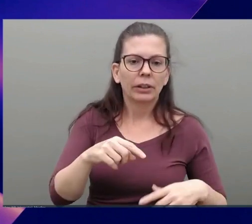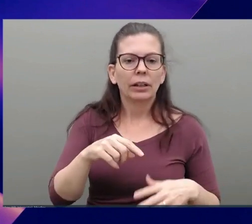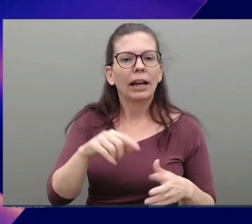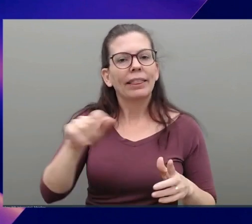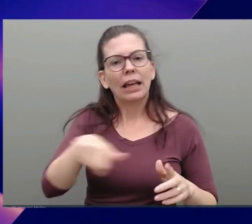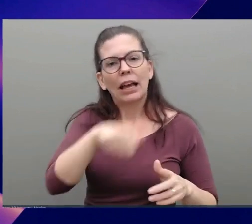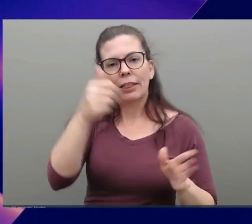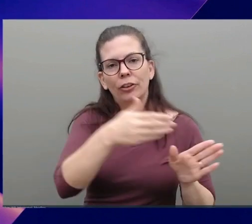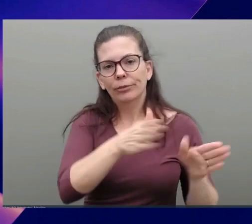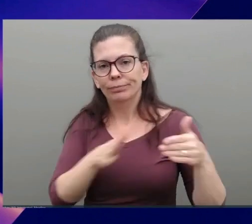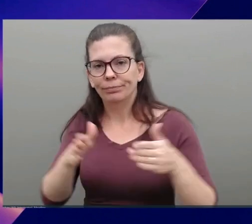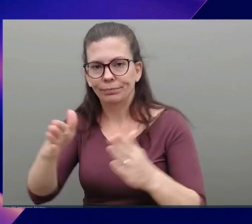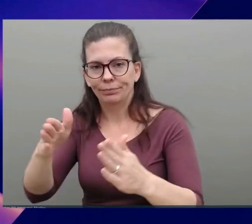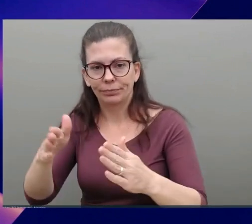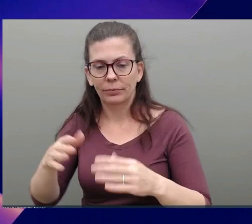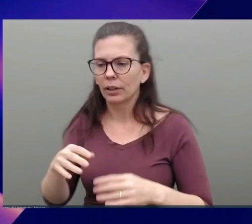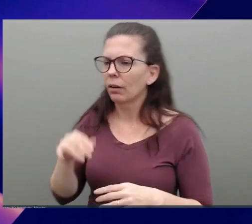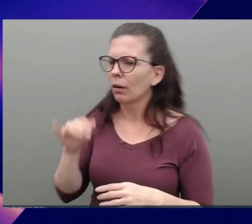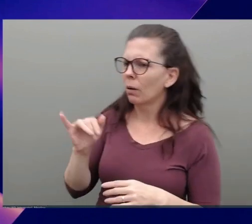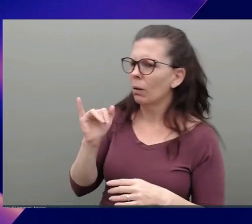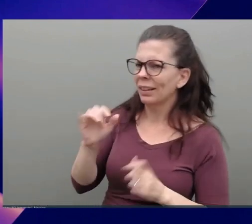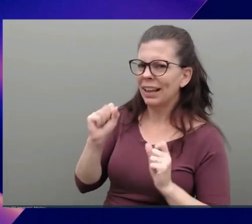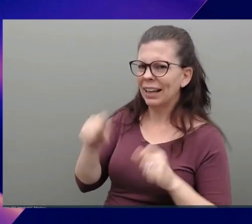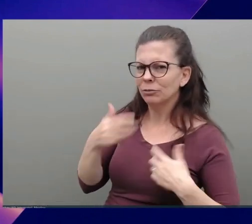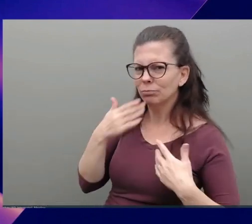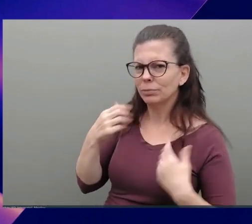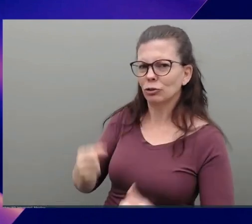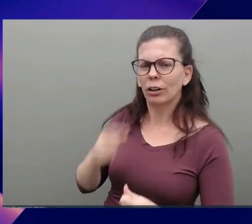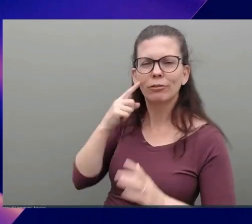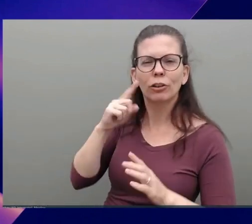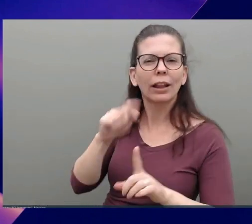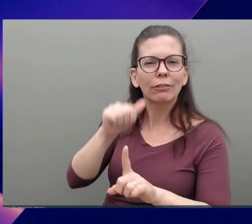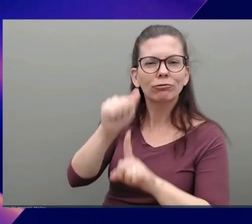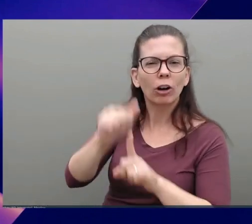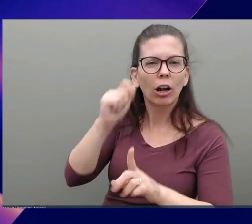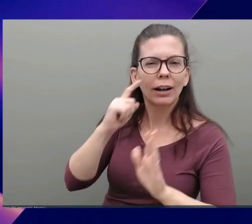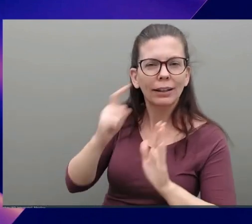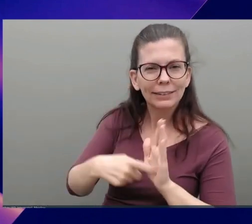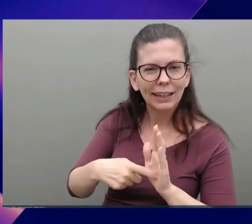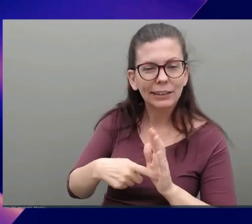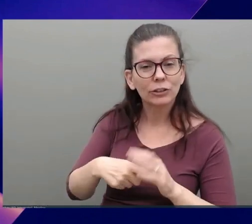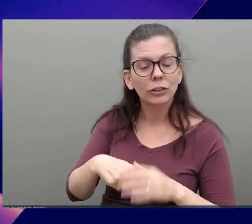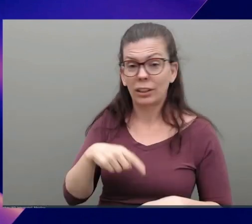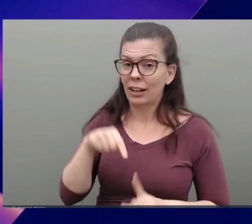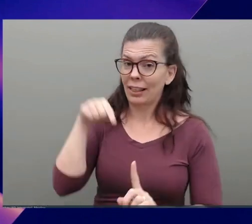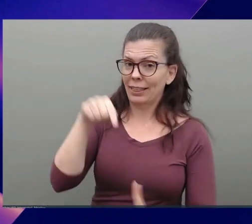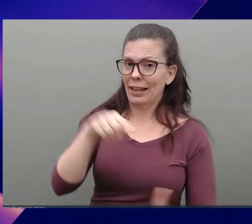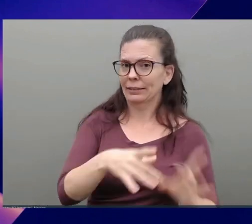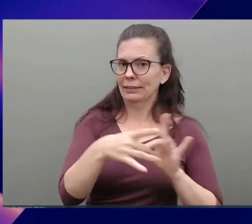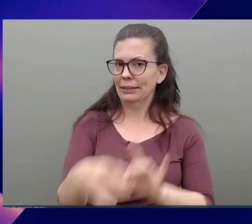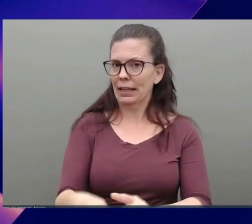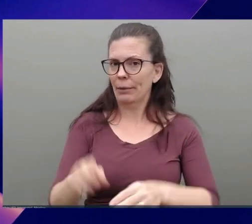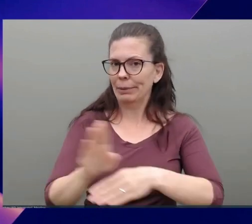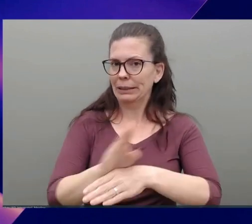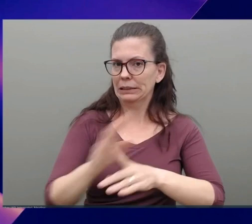I can see how that'd be really powerful for things like fraud detection rights- Exactly. And that is directly tied to business impact. So, yeah, I think I'll-